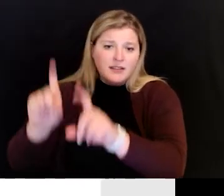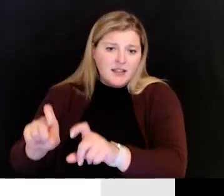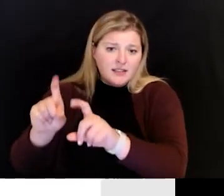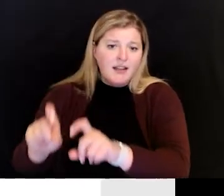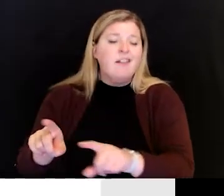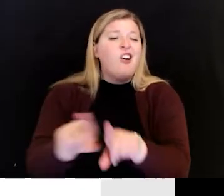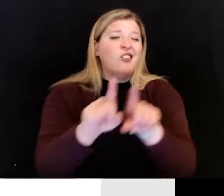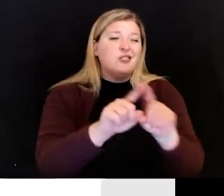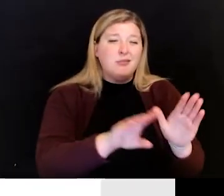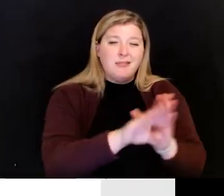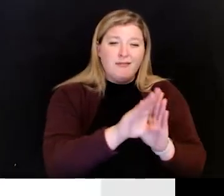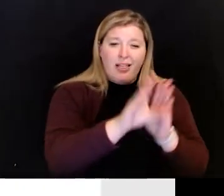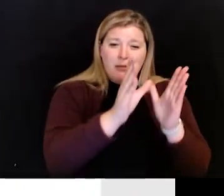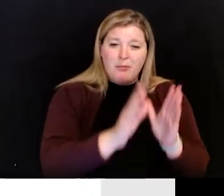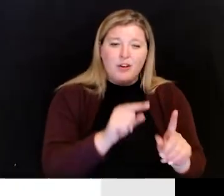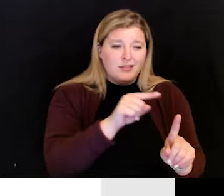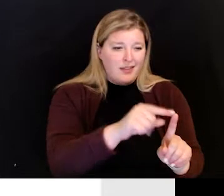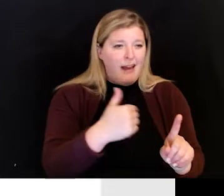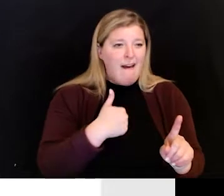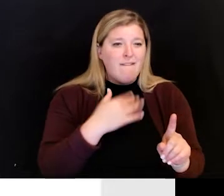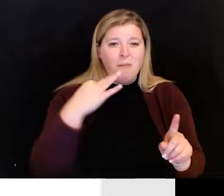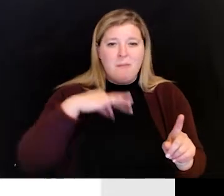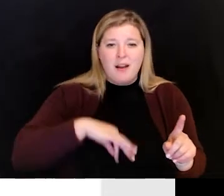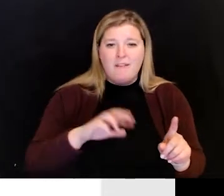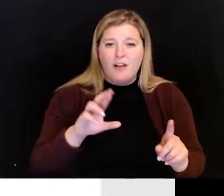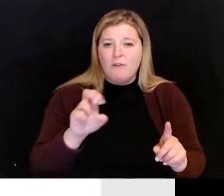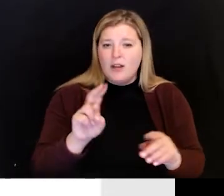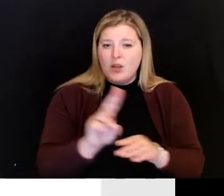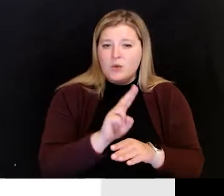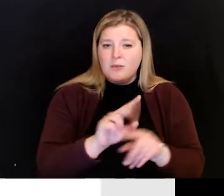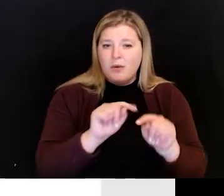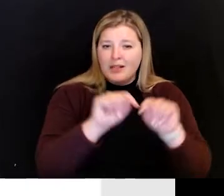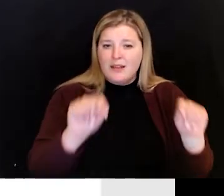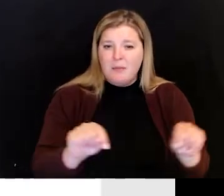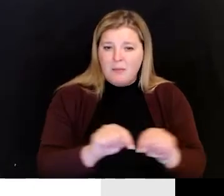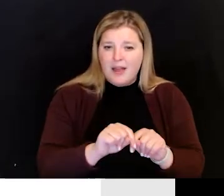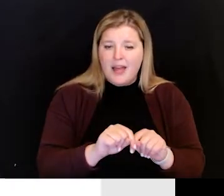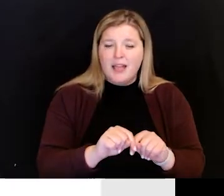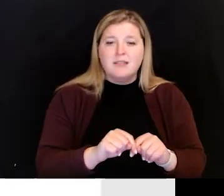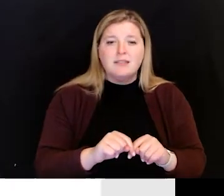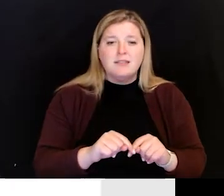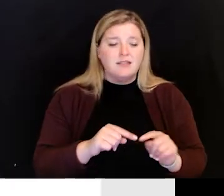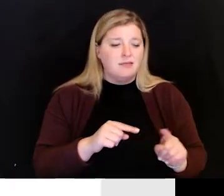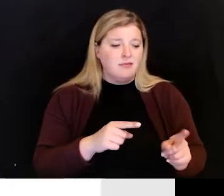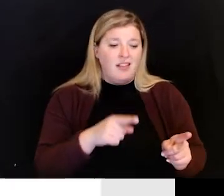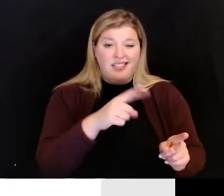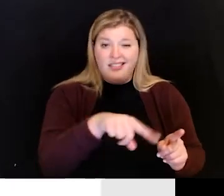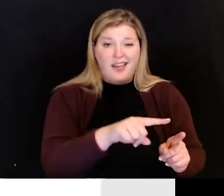of reusable templates that they can start and they can apply to other applications